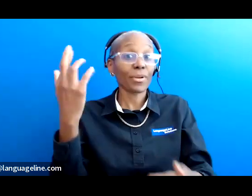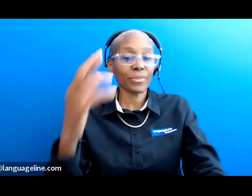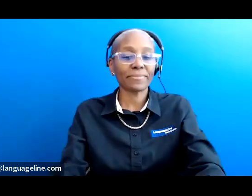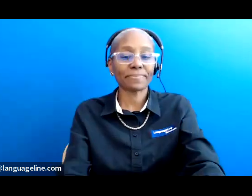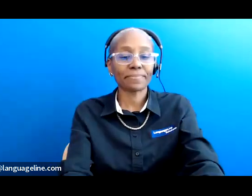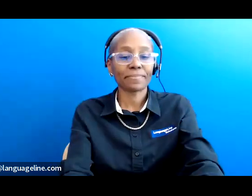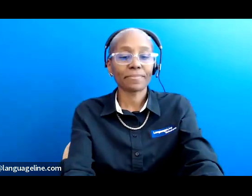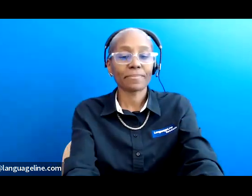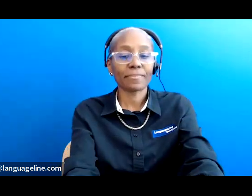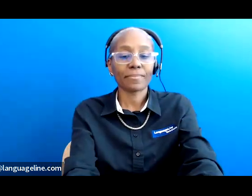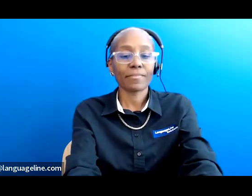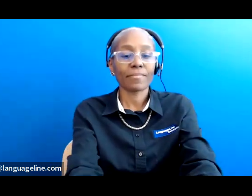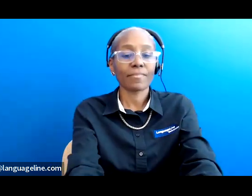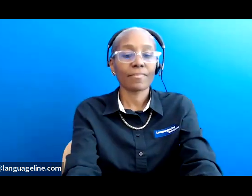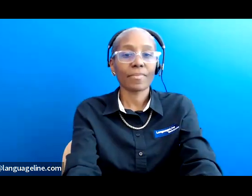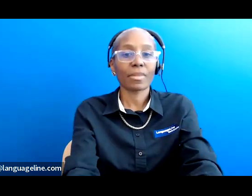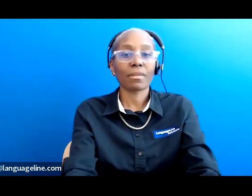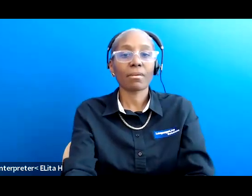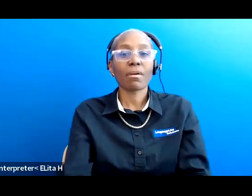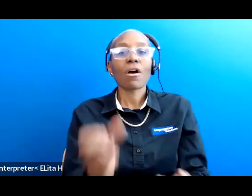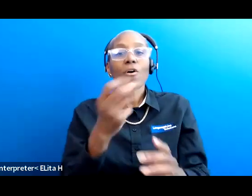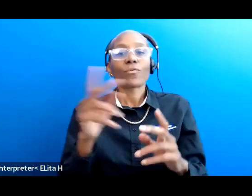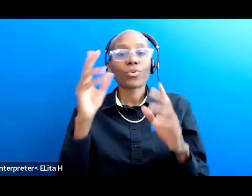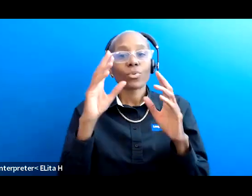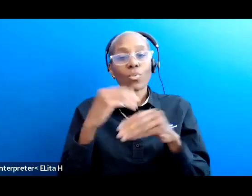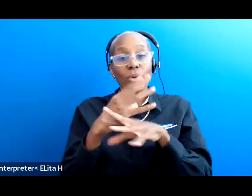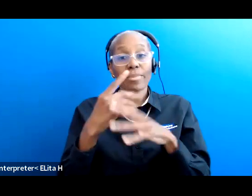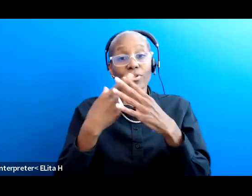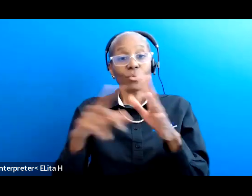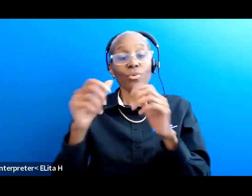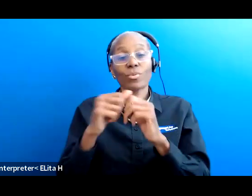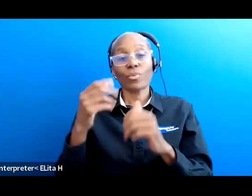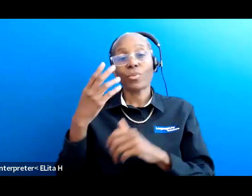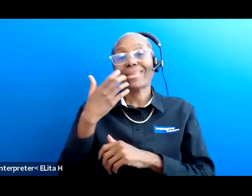Now the last few webinars I've started out with heat and protecting you from the heat.